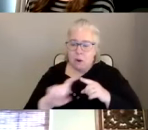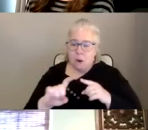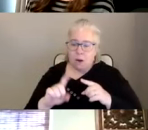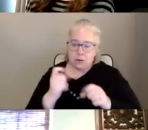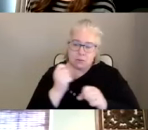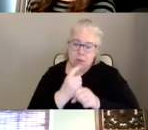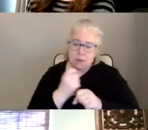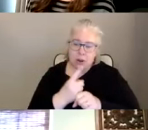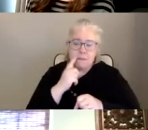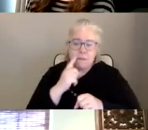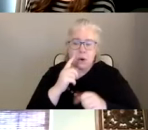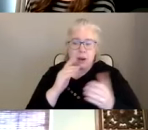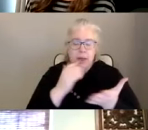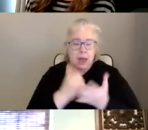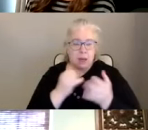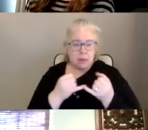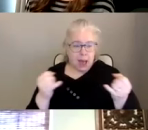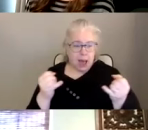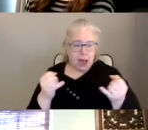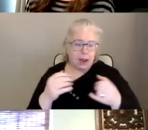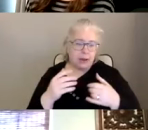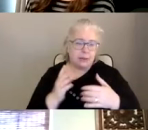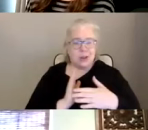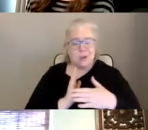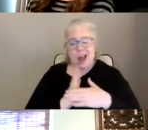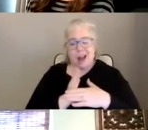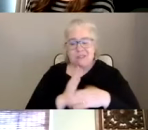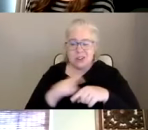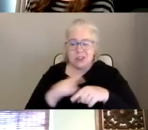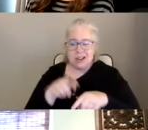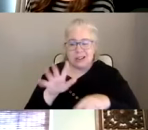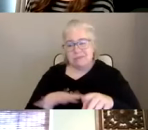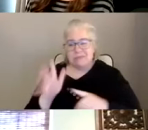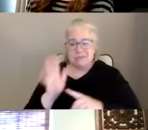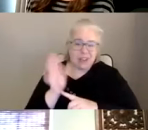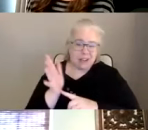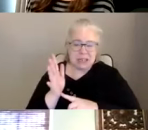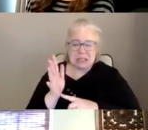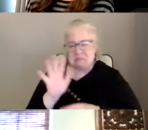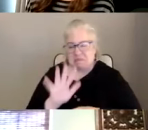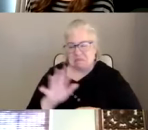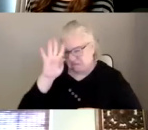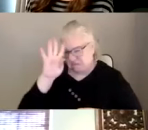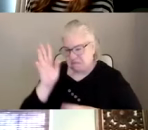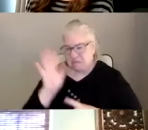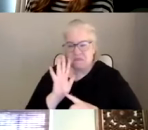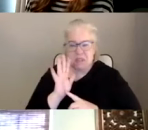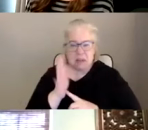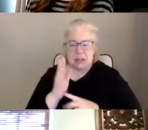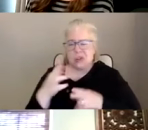And we have, let's pretend the average call time Bryan's question in five minutes. So maybe these are just short questions